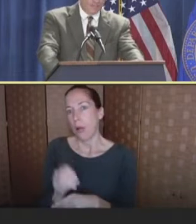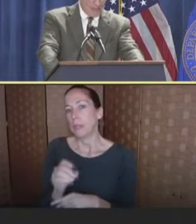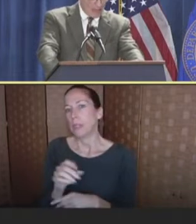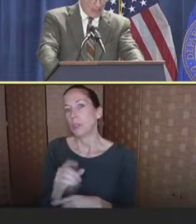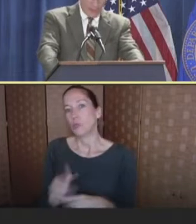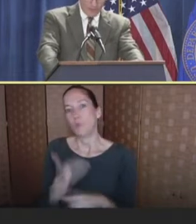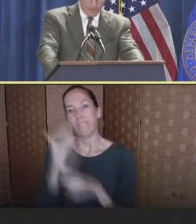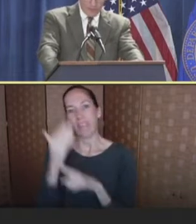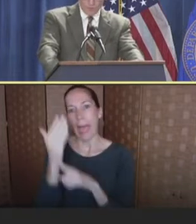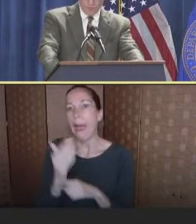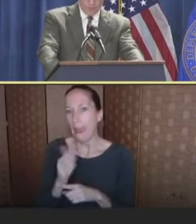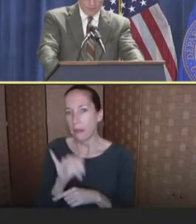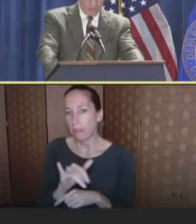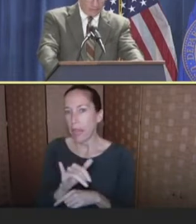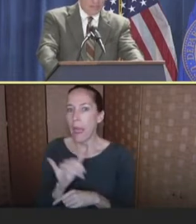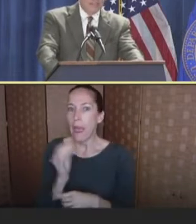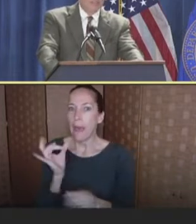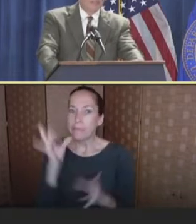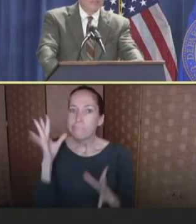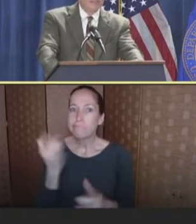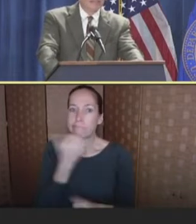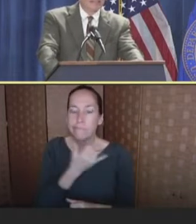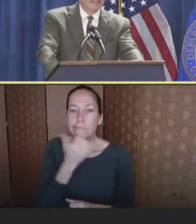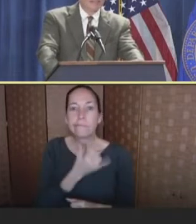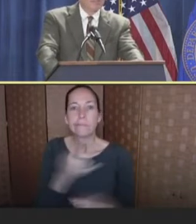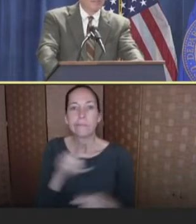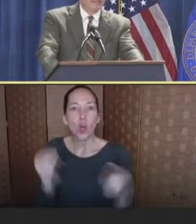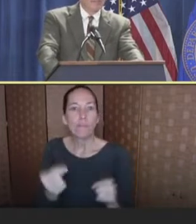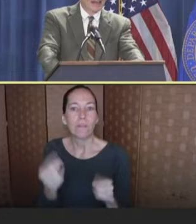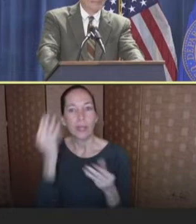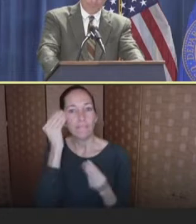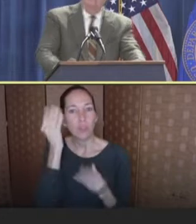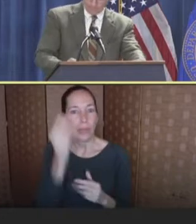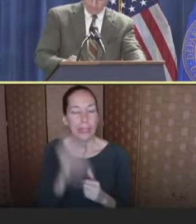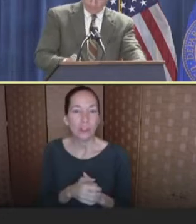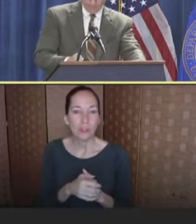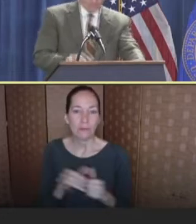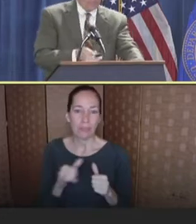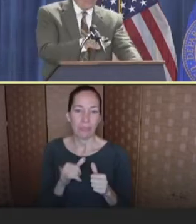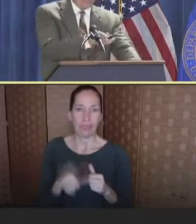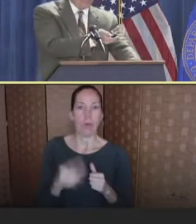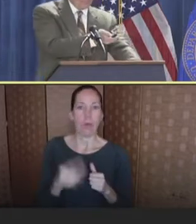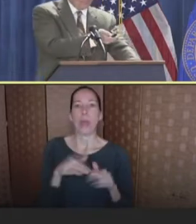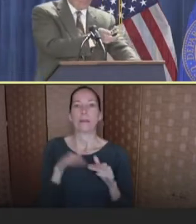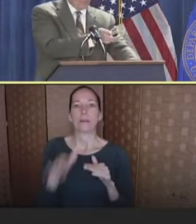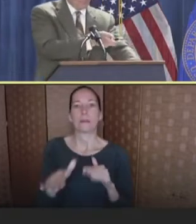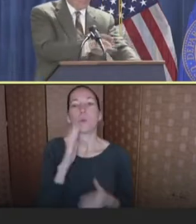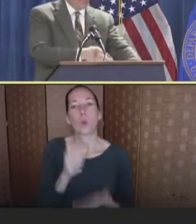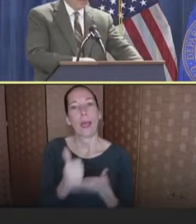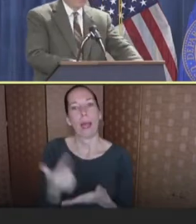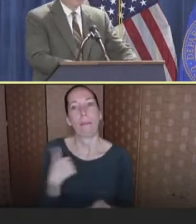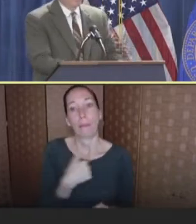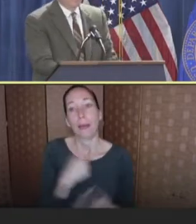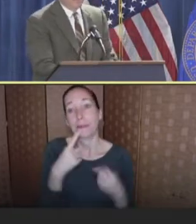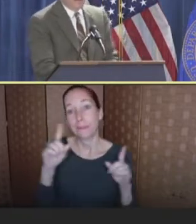And this is one of the steps that can enable us to begin that.